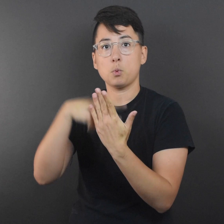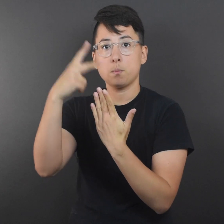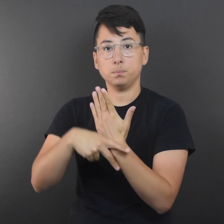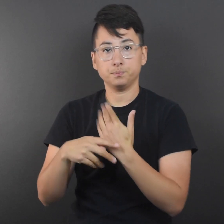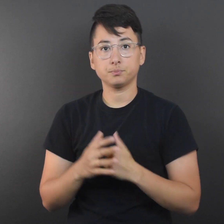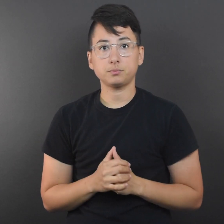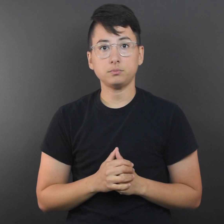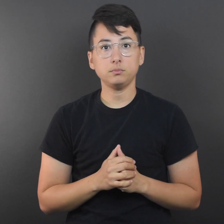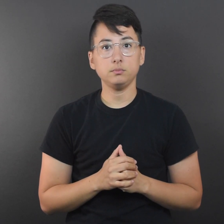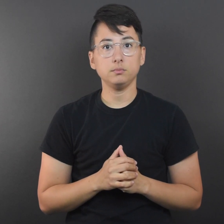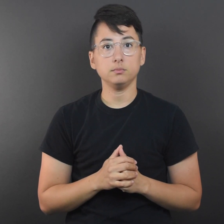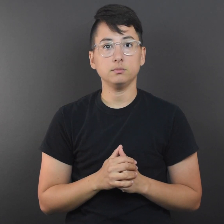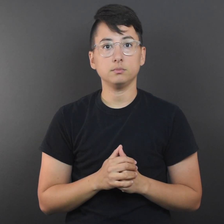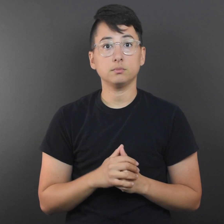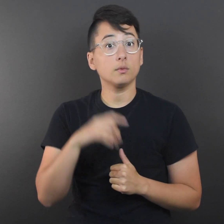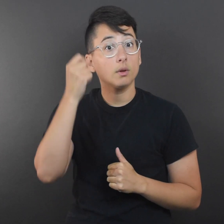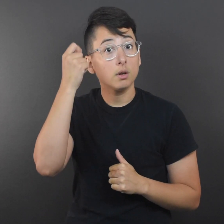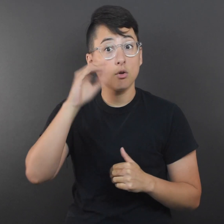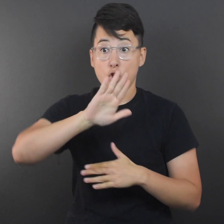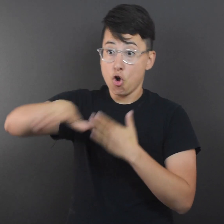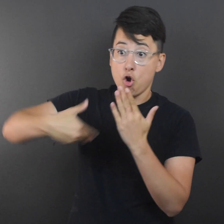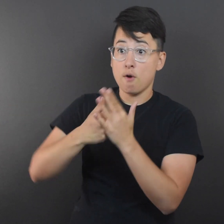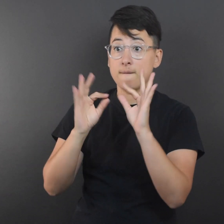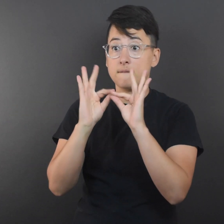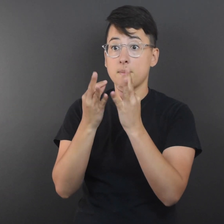Families can all get vaccinated at the same time.